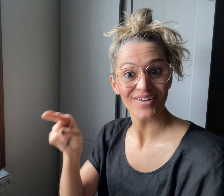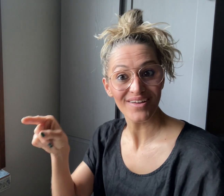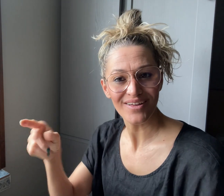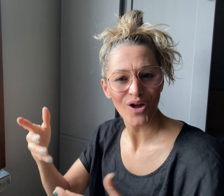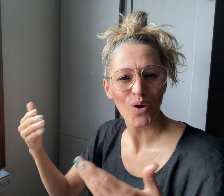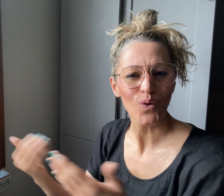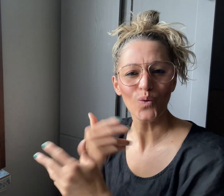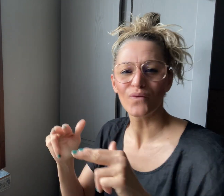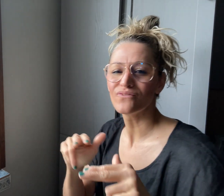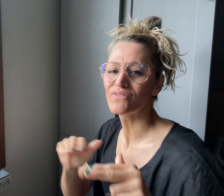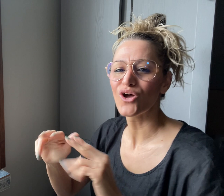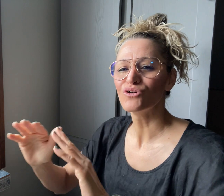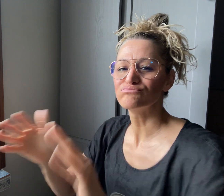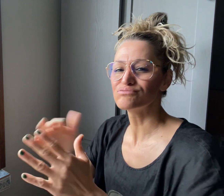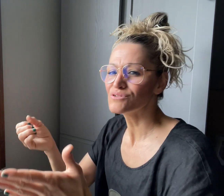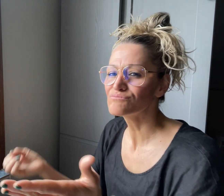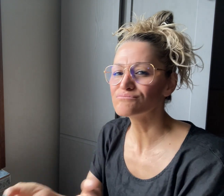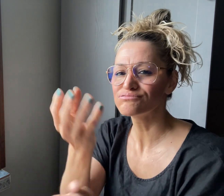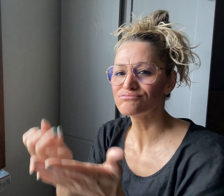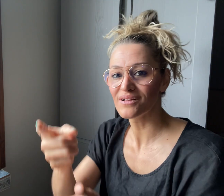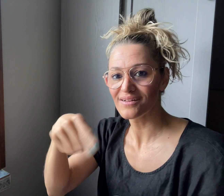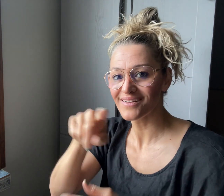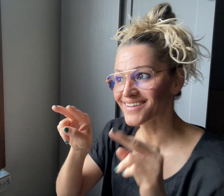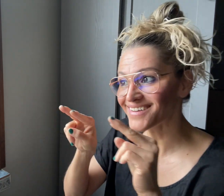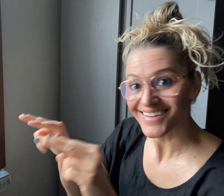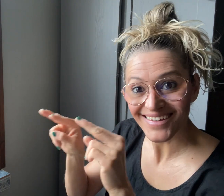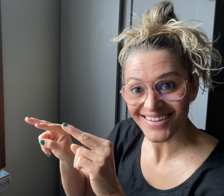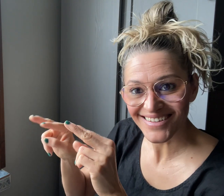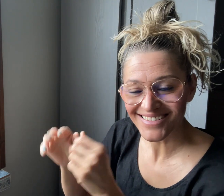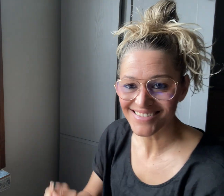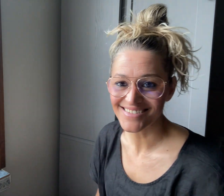H3 World TV to get new video updates!